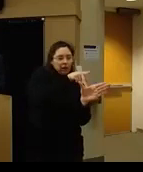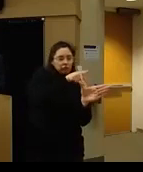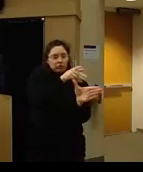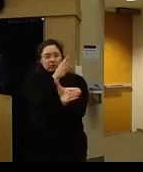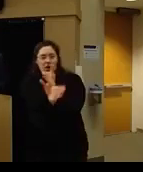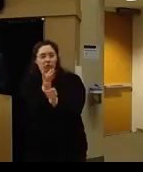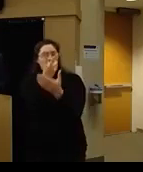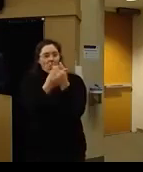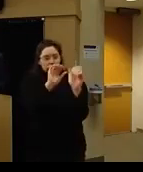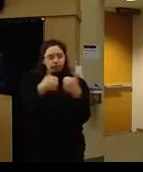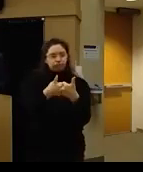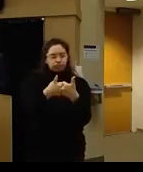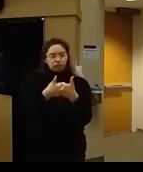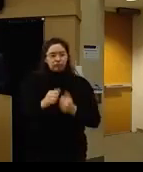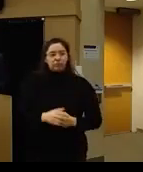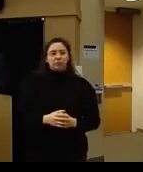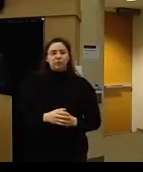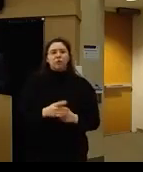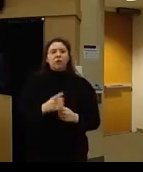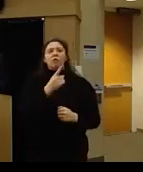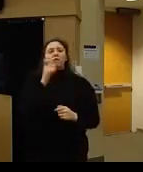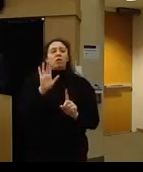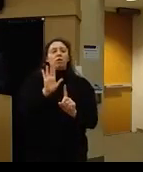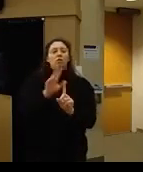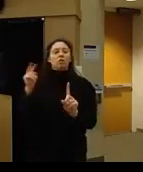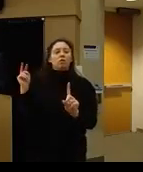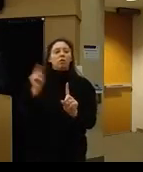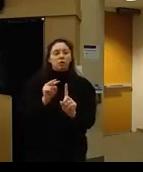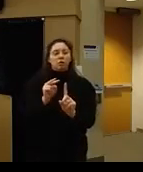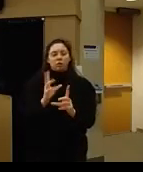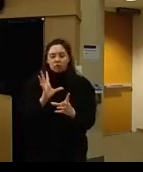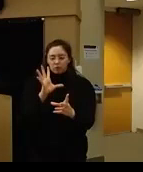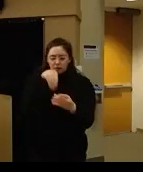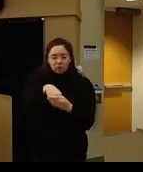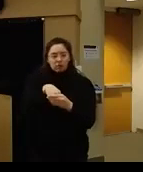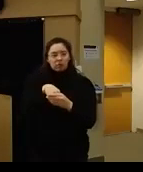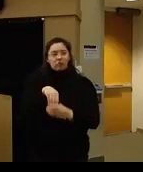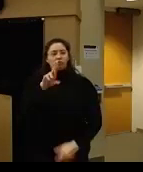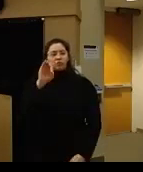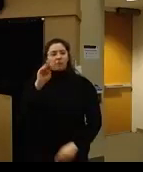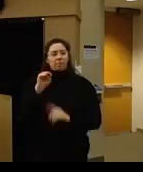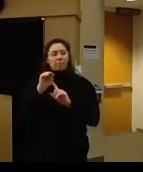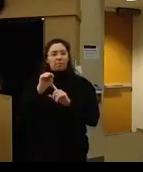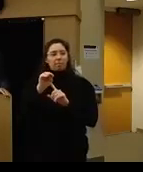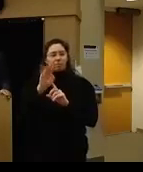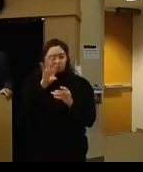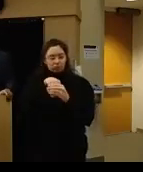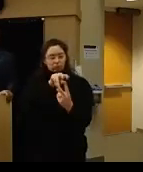degree in terms of the inherent uh embeddedness of racism in the discipline but I think that's